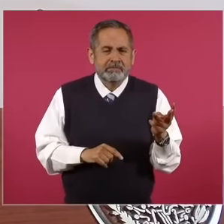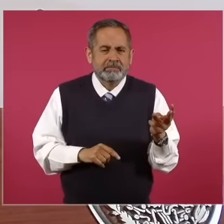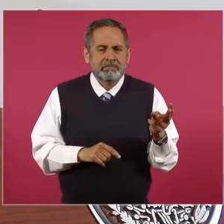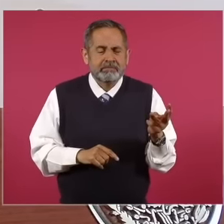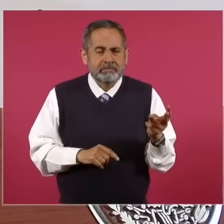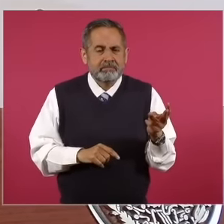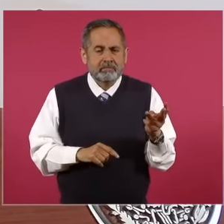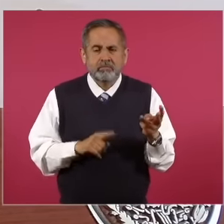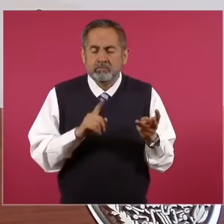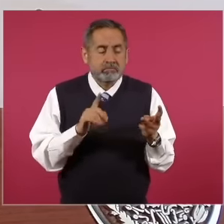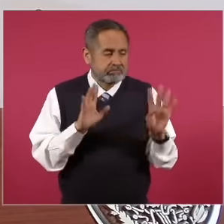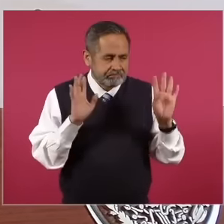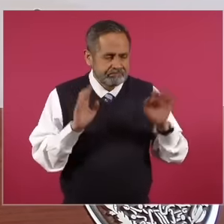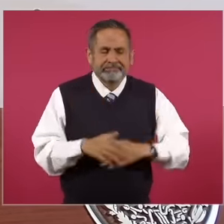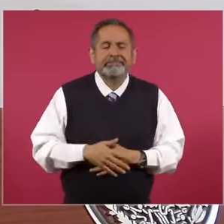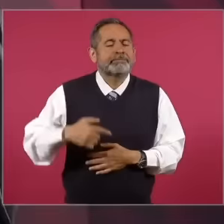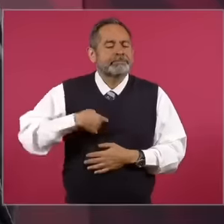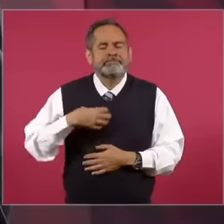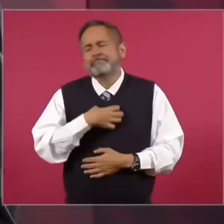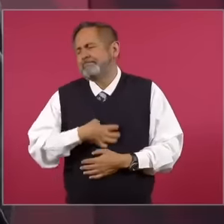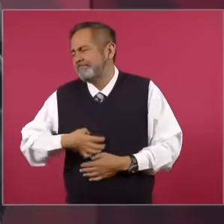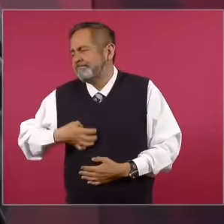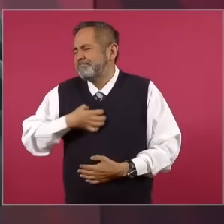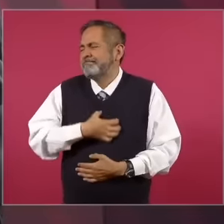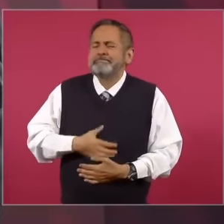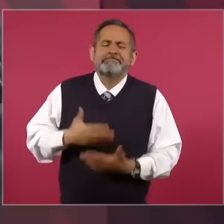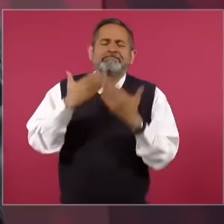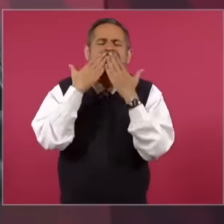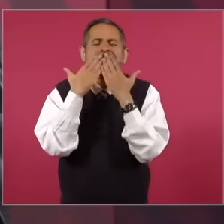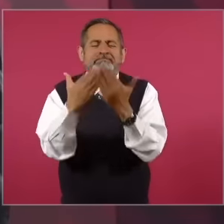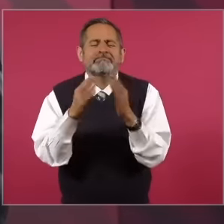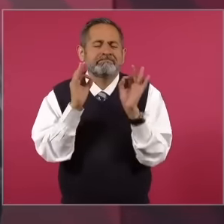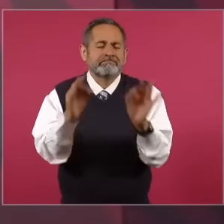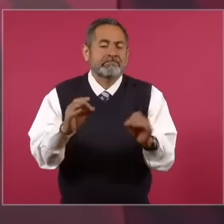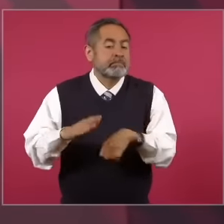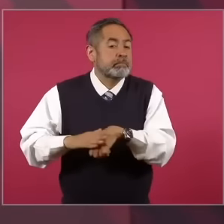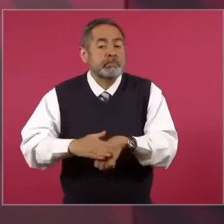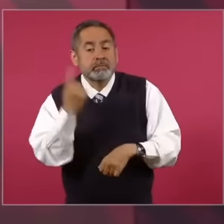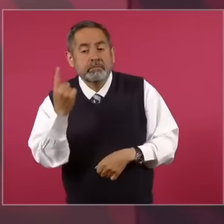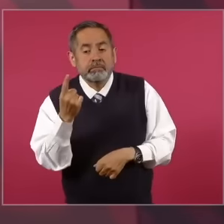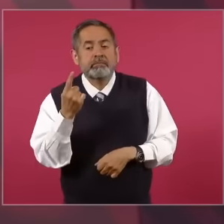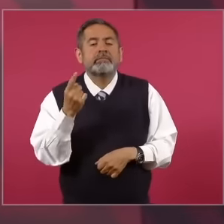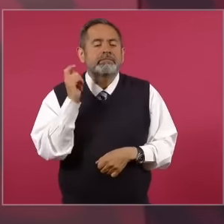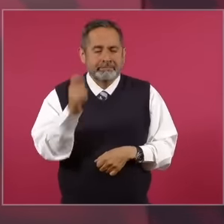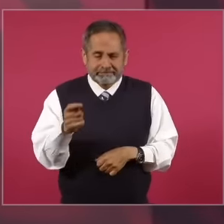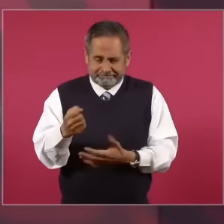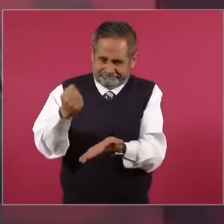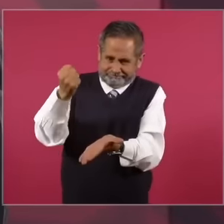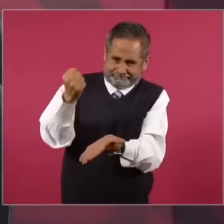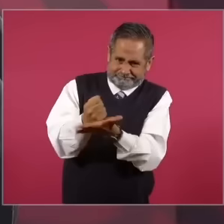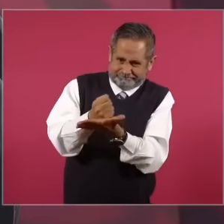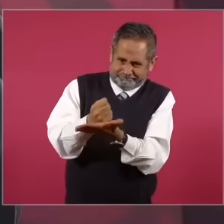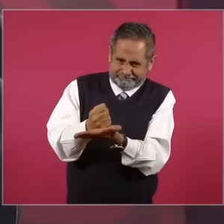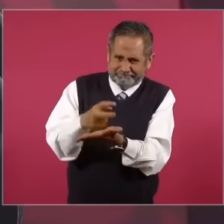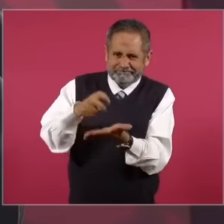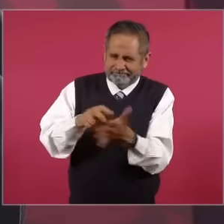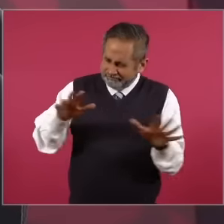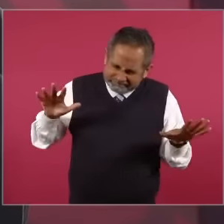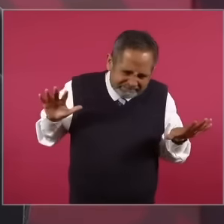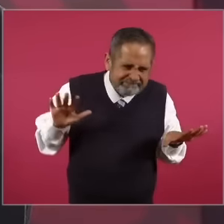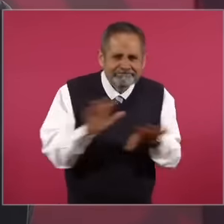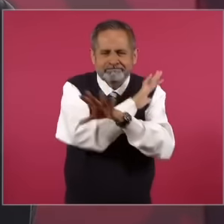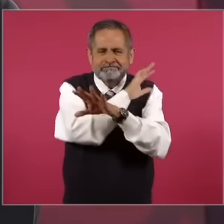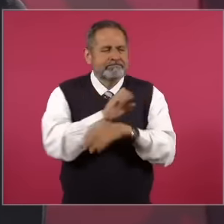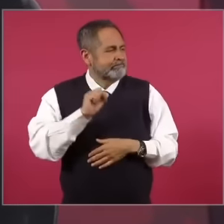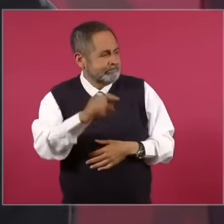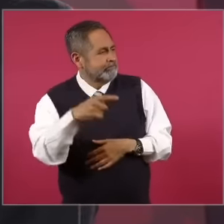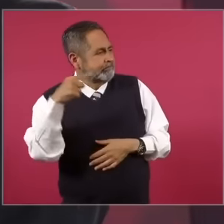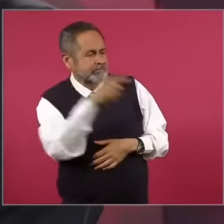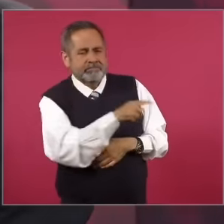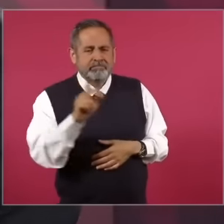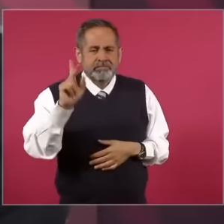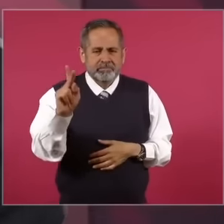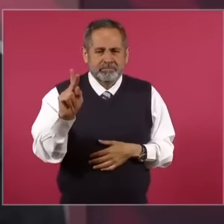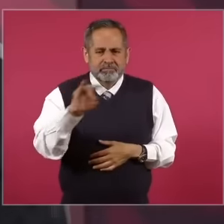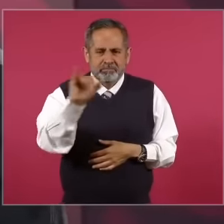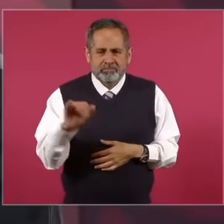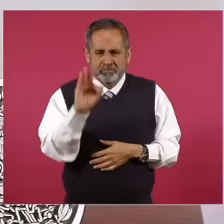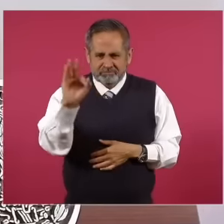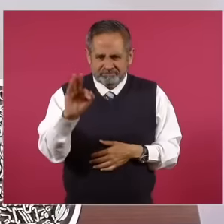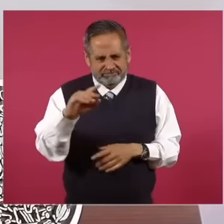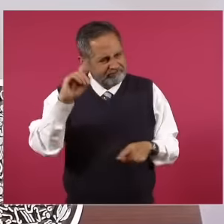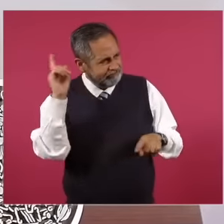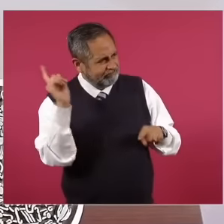I'm Very happy because the renewal of the judicial power is going to be achieved. This was necessary.